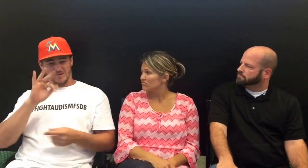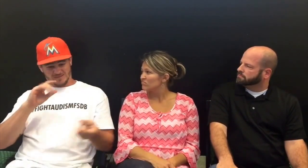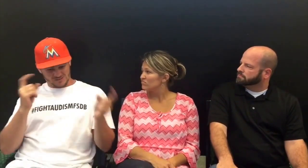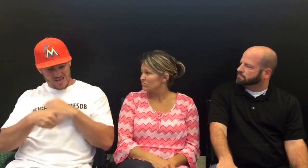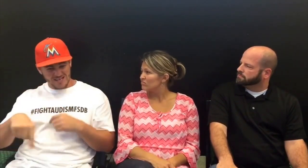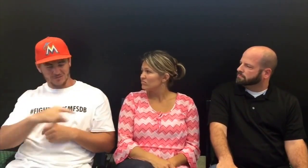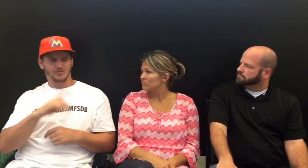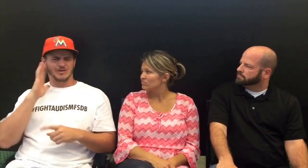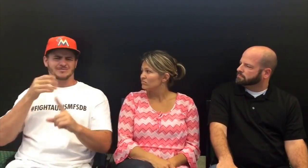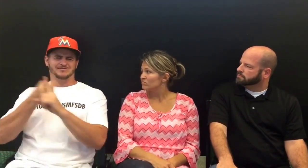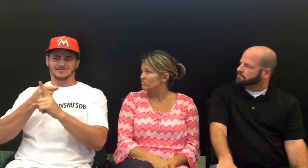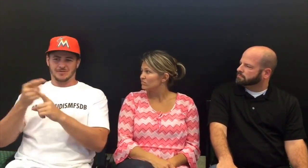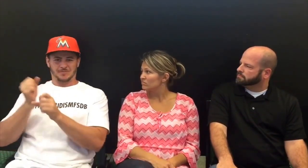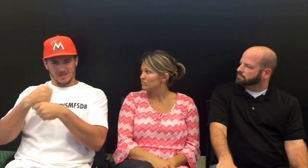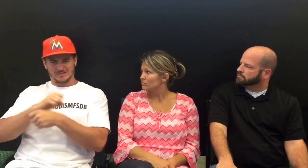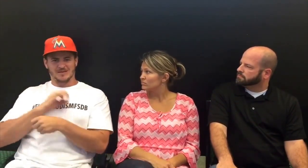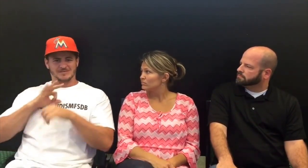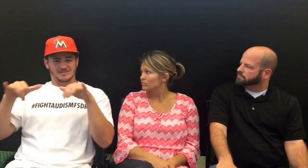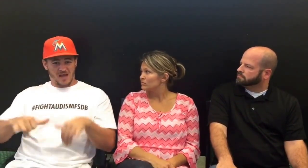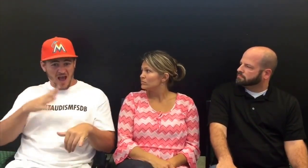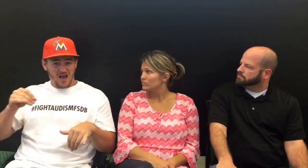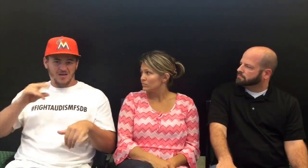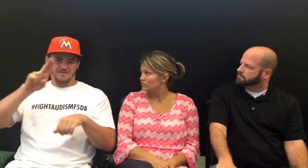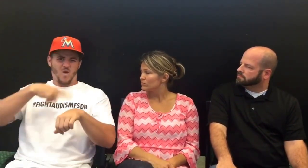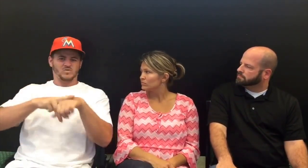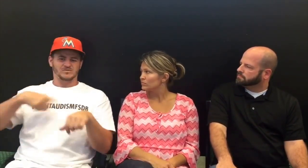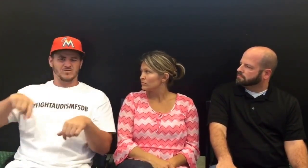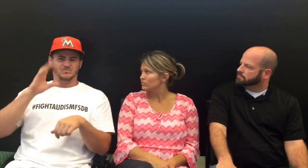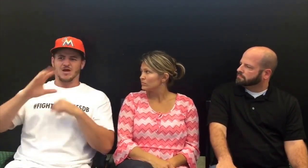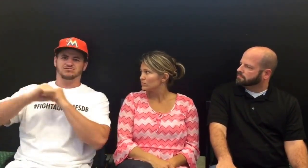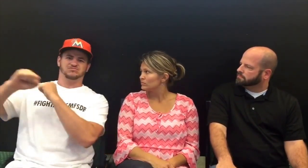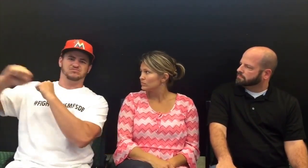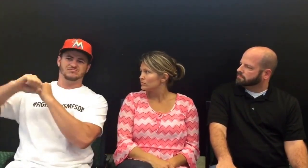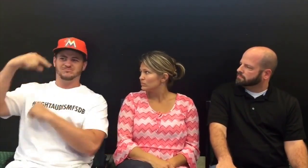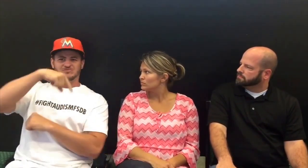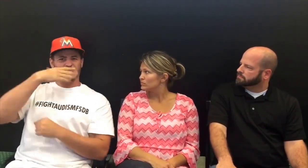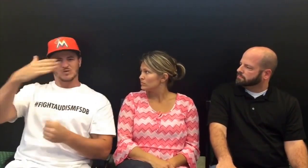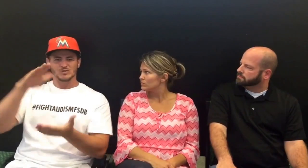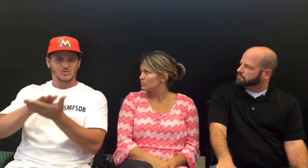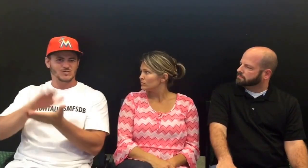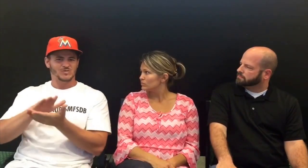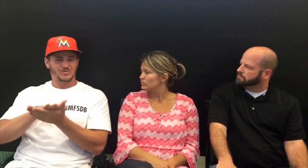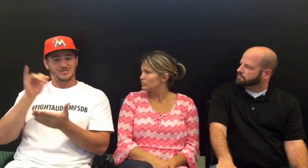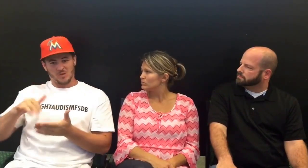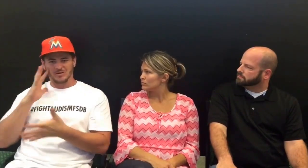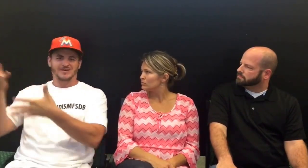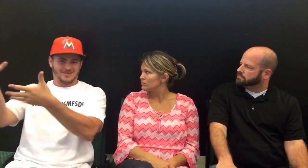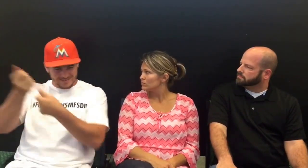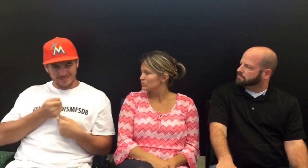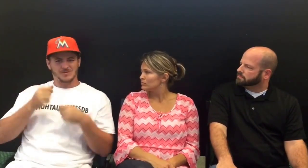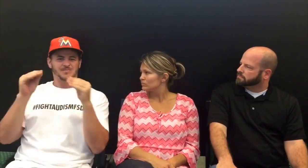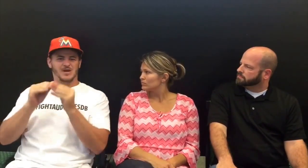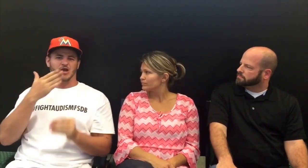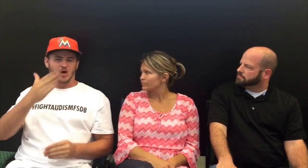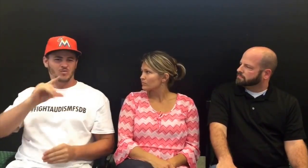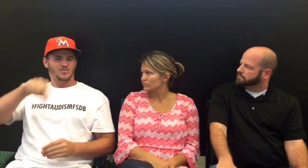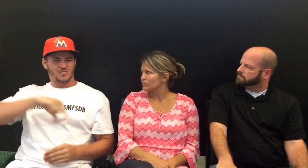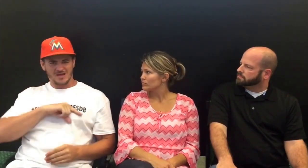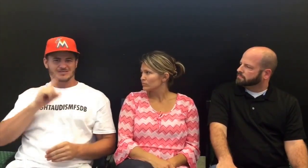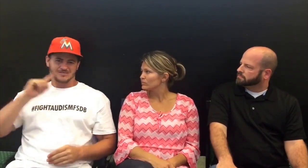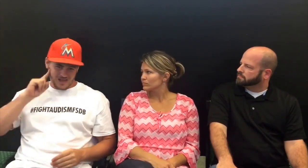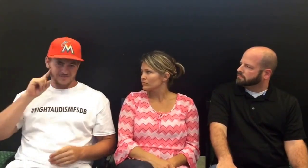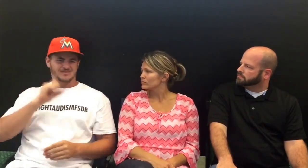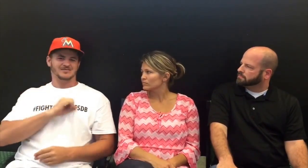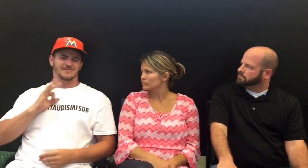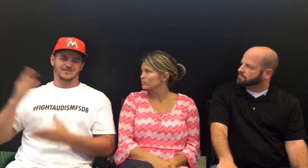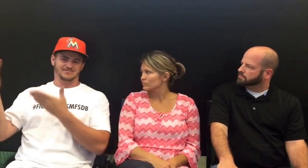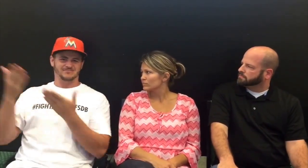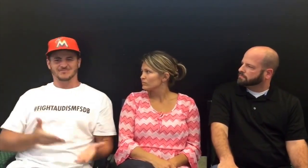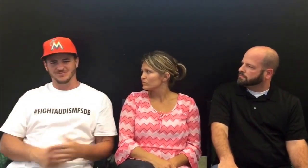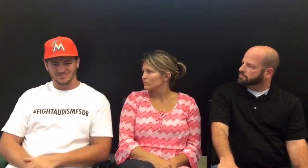So if we change this, it will retain our staff and increase our recruitment efforts for qualified Deaf staff.